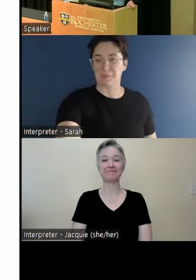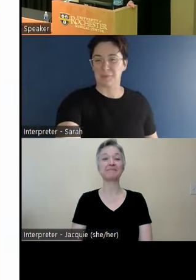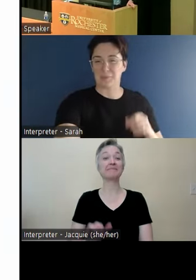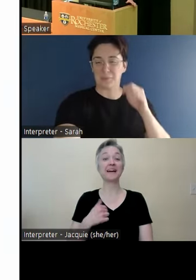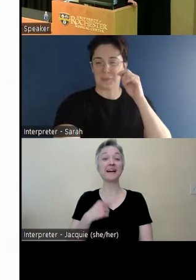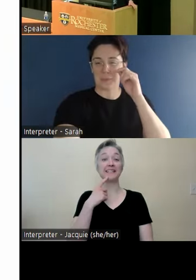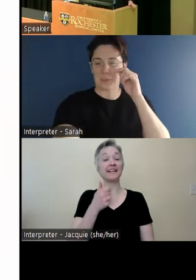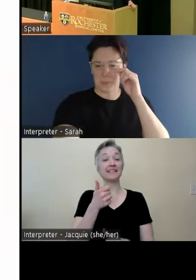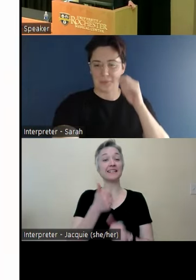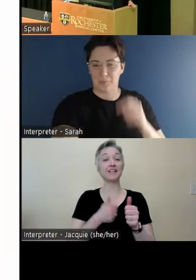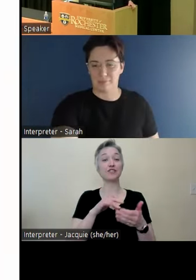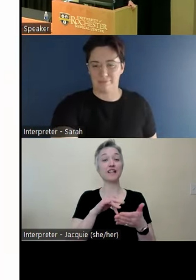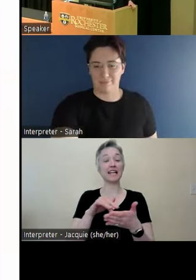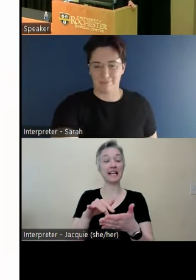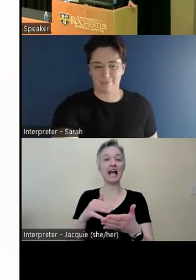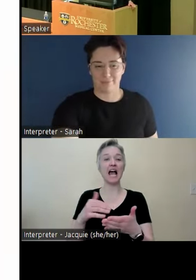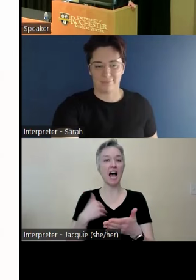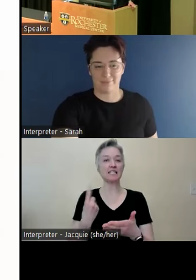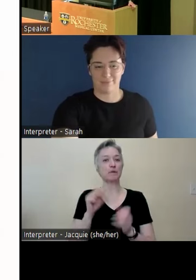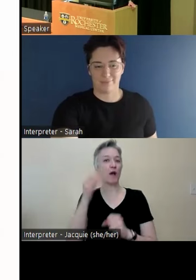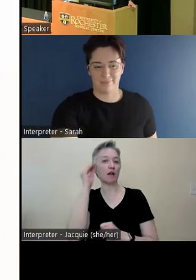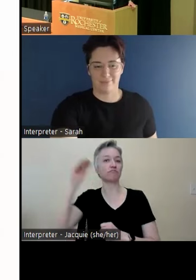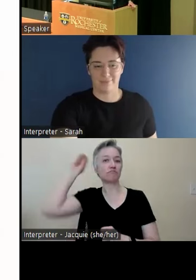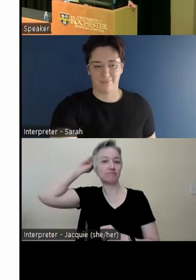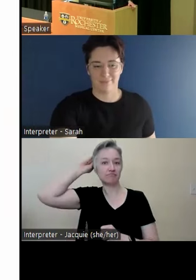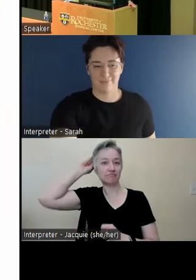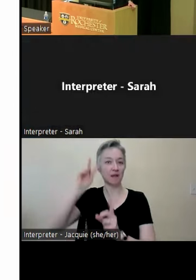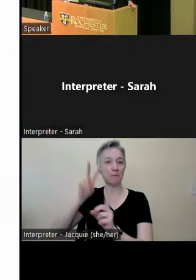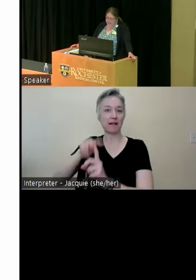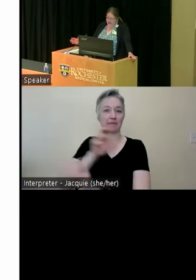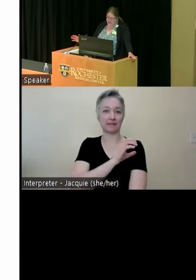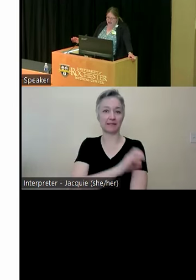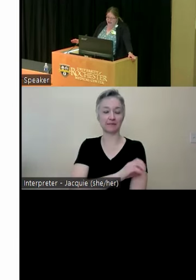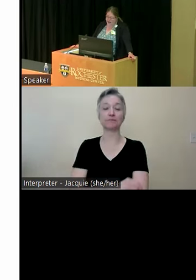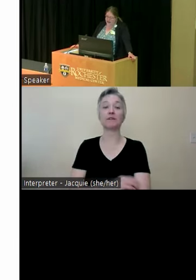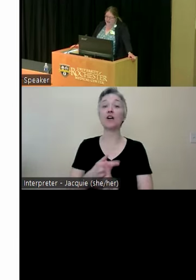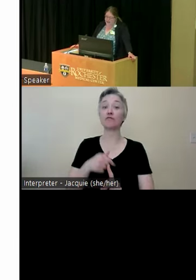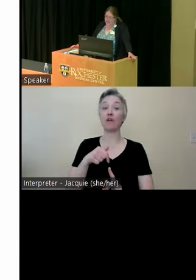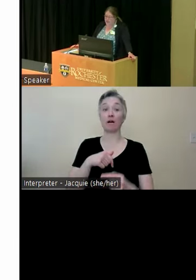box to bring back to the clinic so from this study I'd like to recommend that there's psycho